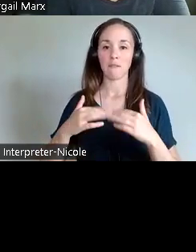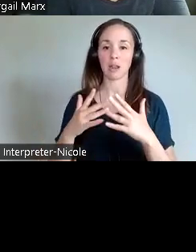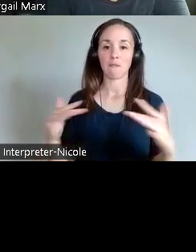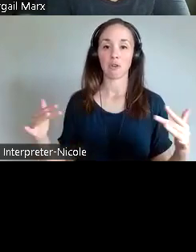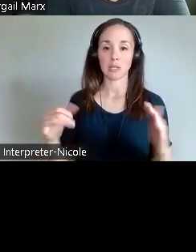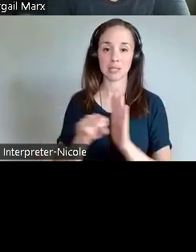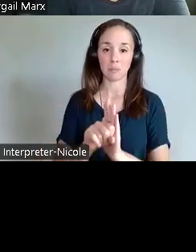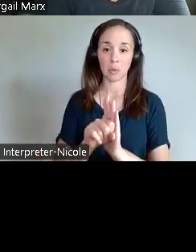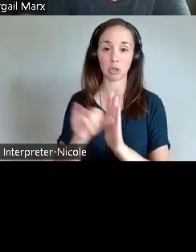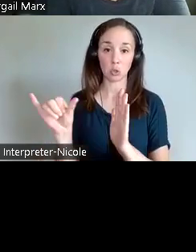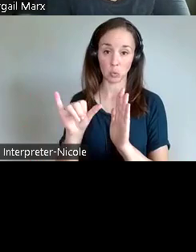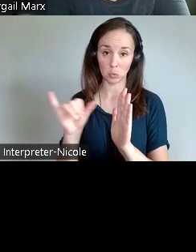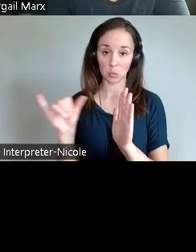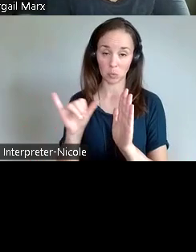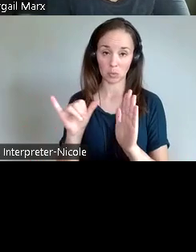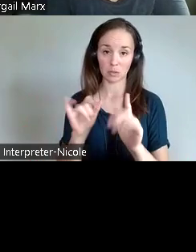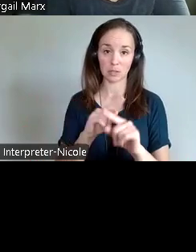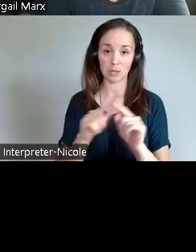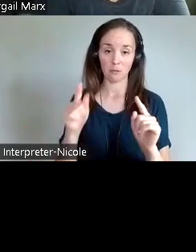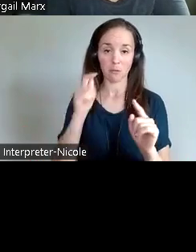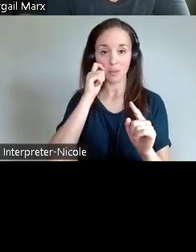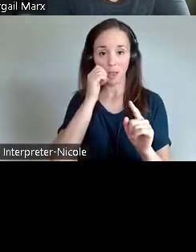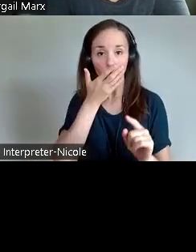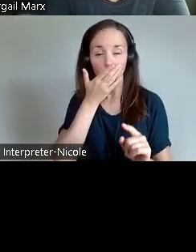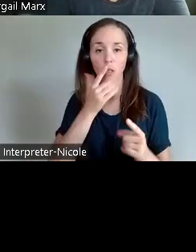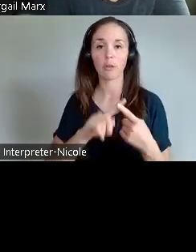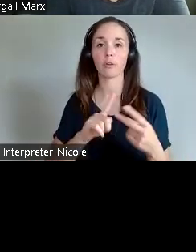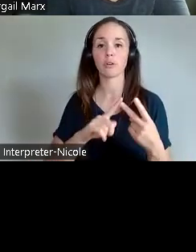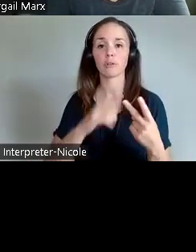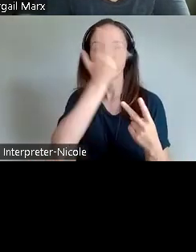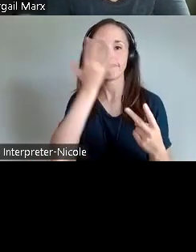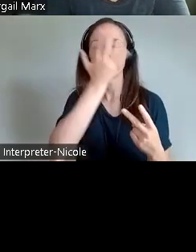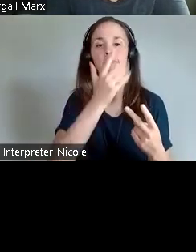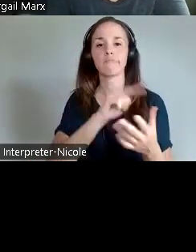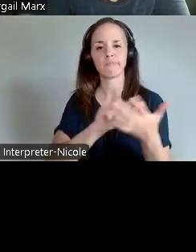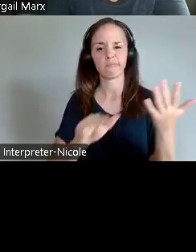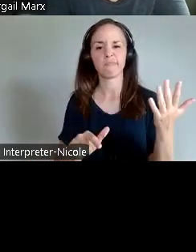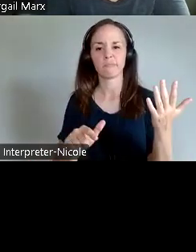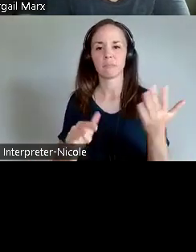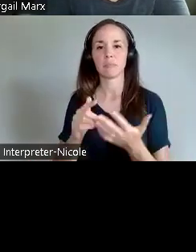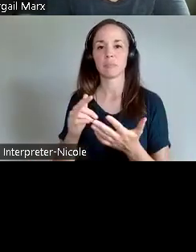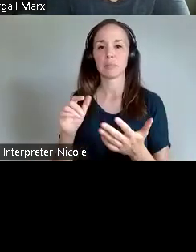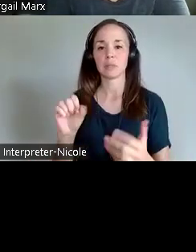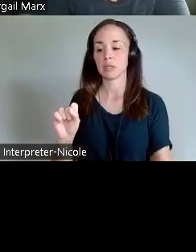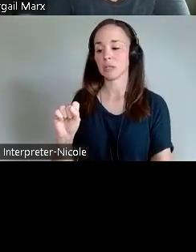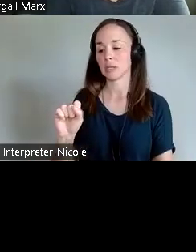That can be an important consideration when you're working with -- we have a lot